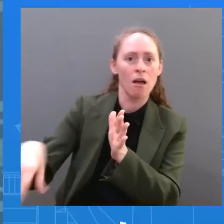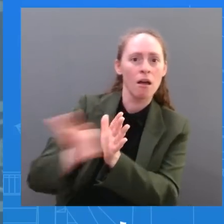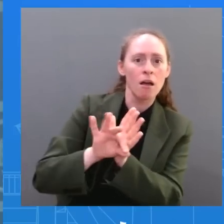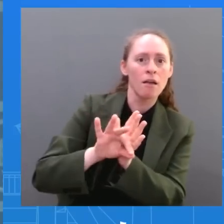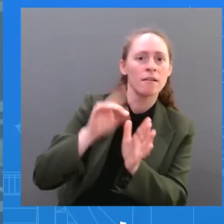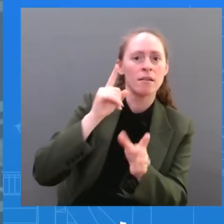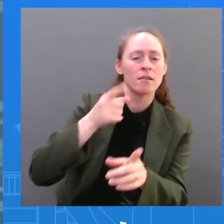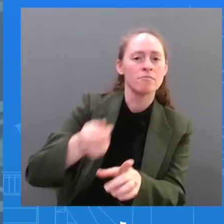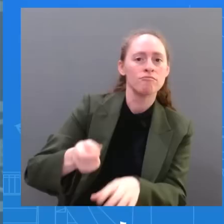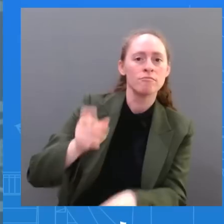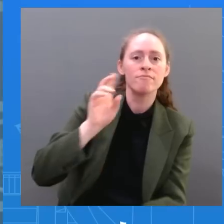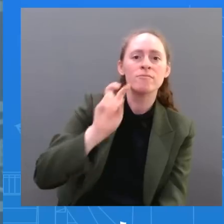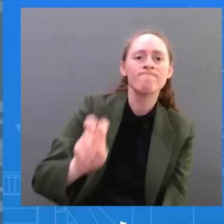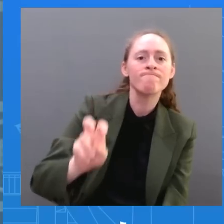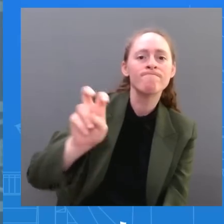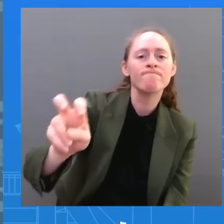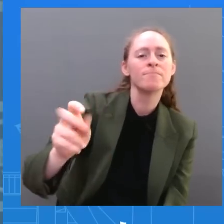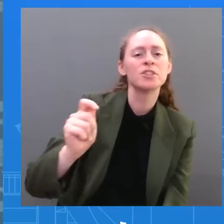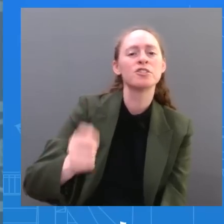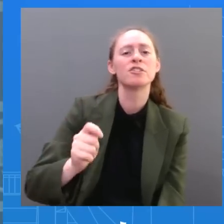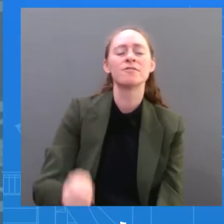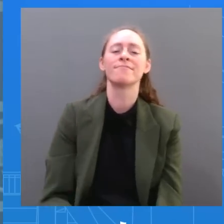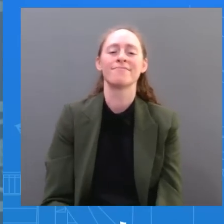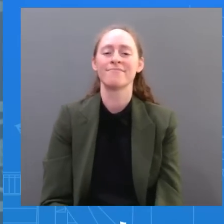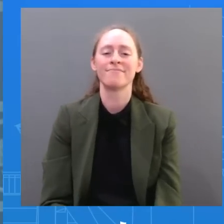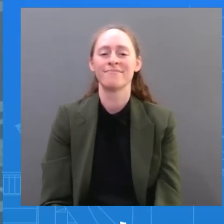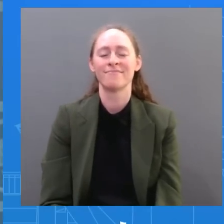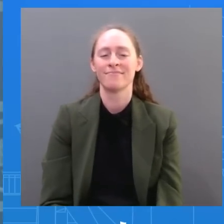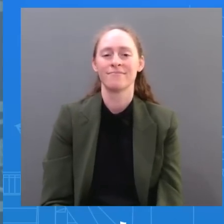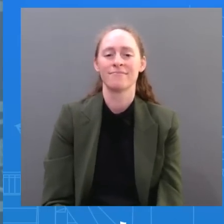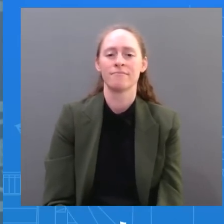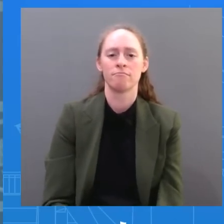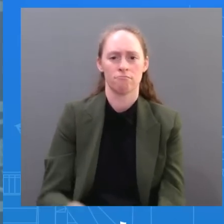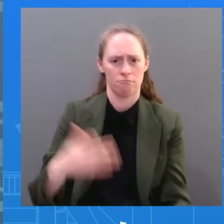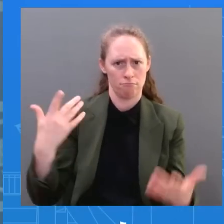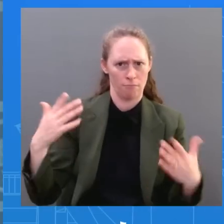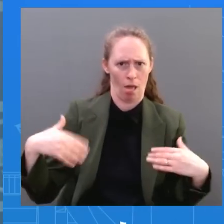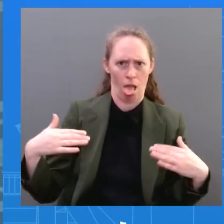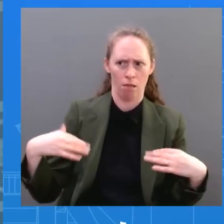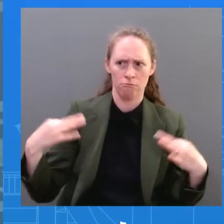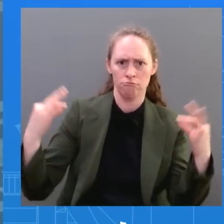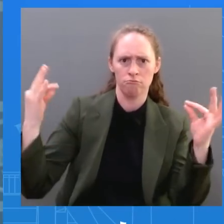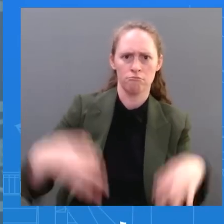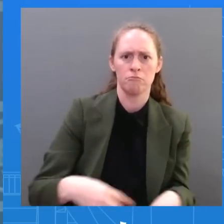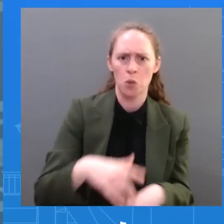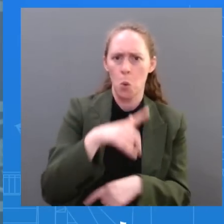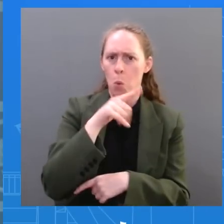the nomination has not been made yet. So I don't have anything to say on that. It is something that we just don't comment on.